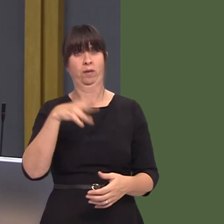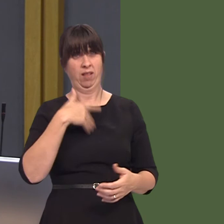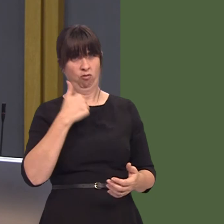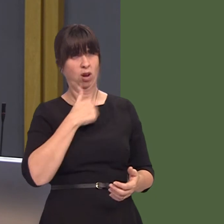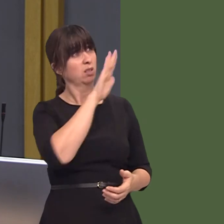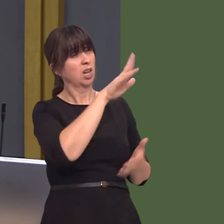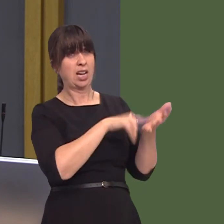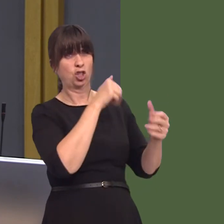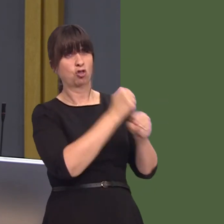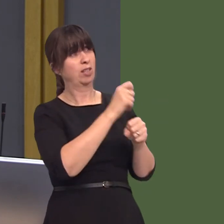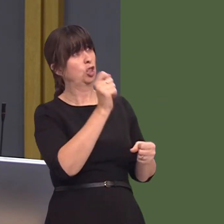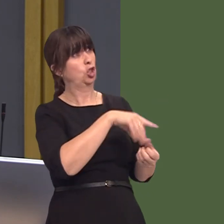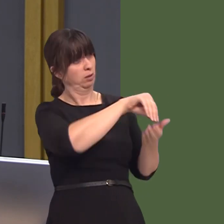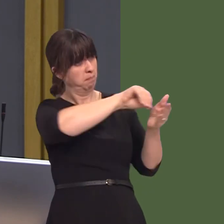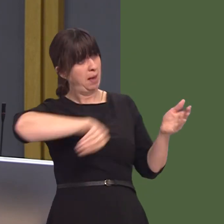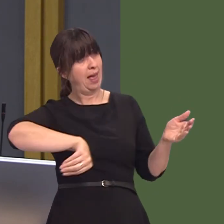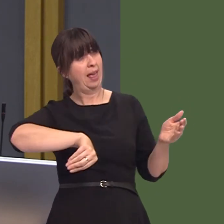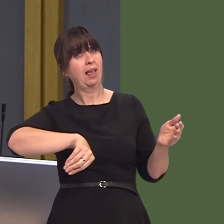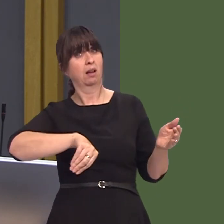that we are seeking a model to achieve that?